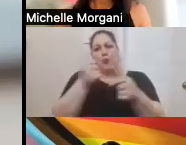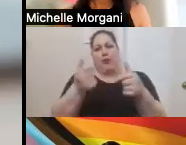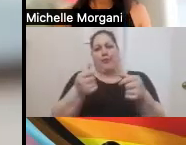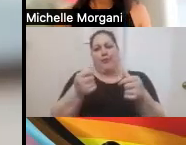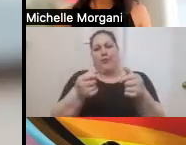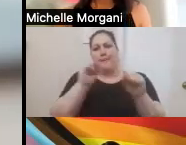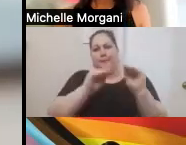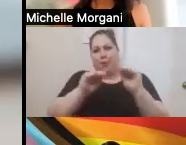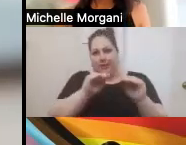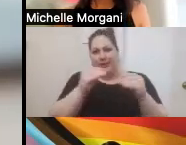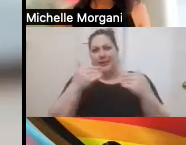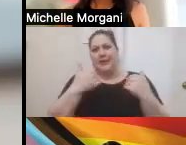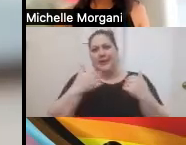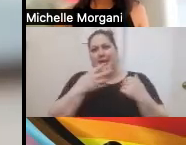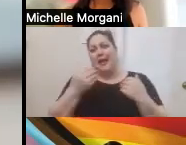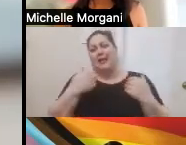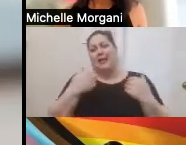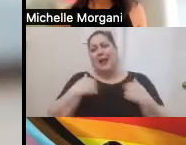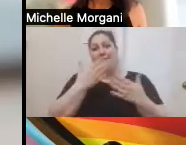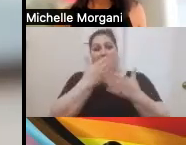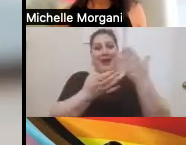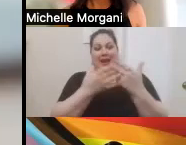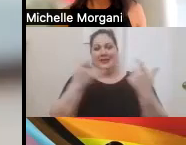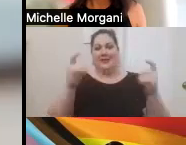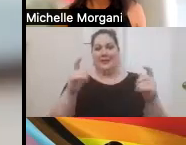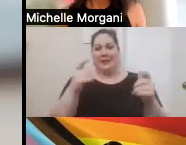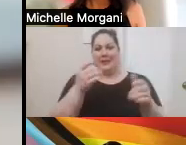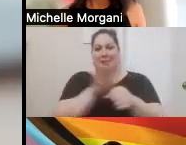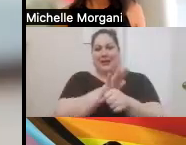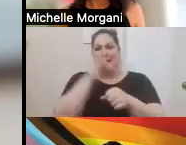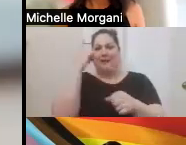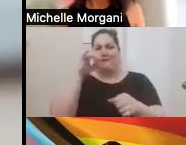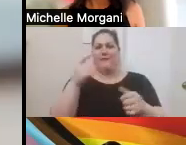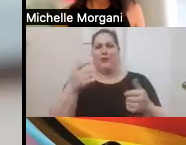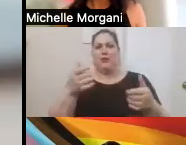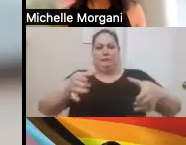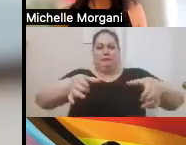to accommodate that thumb typing, but it's just another option that could be explored.